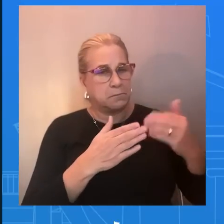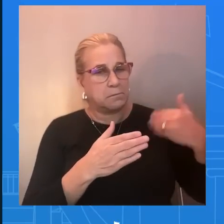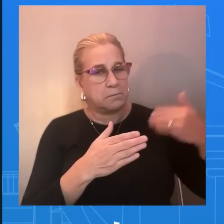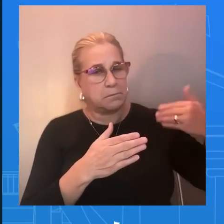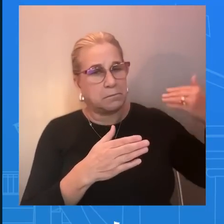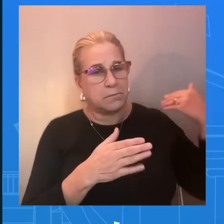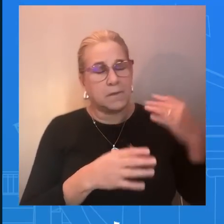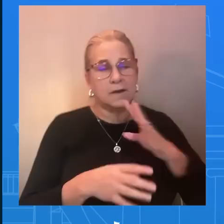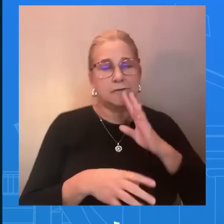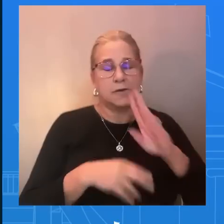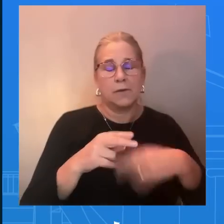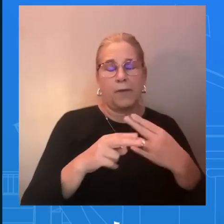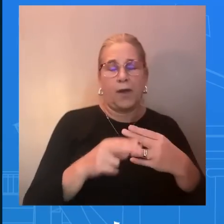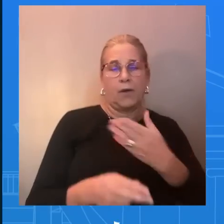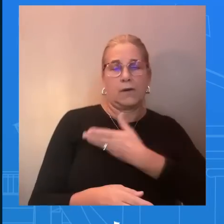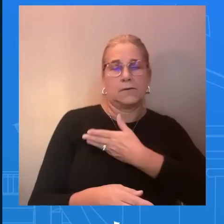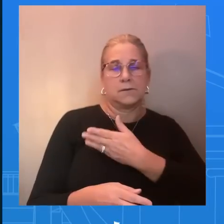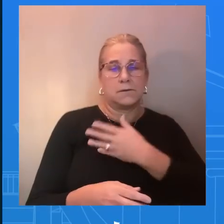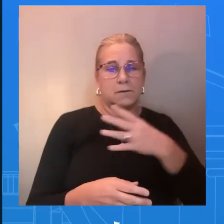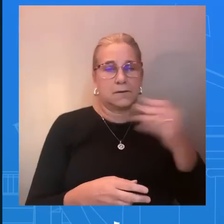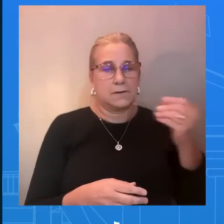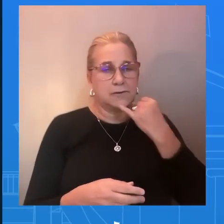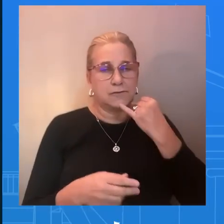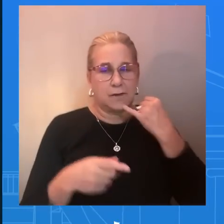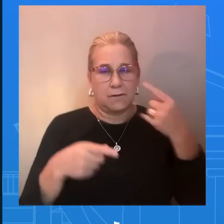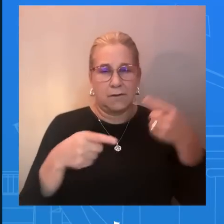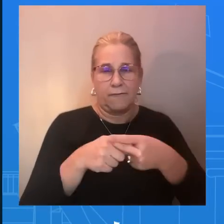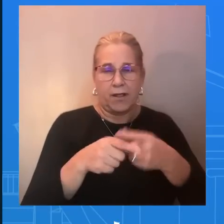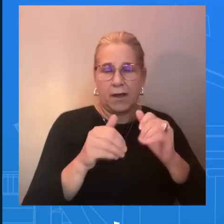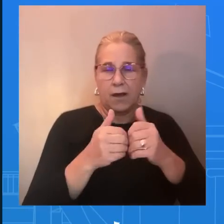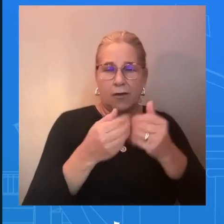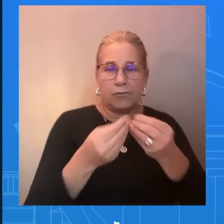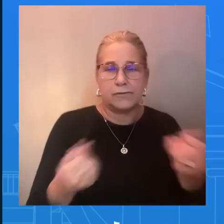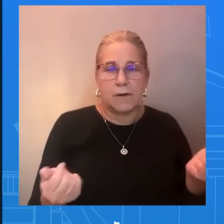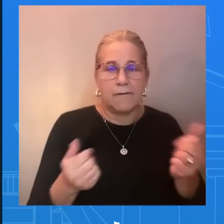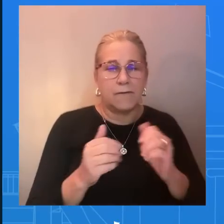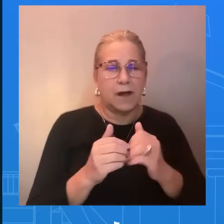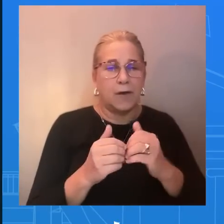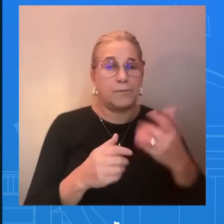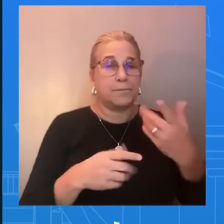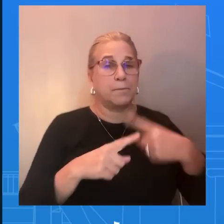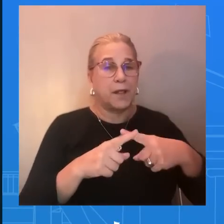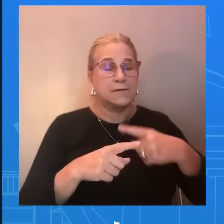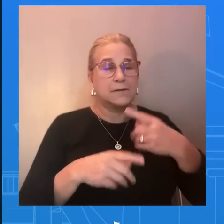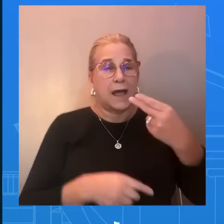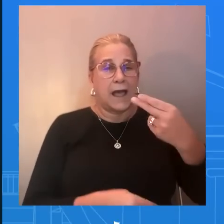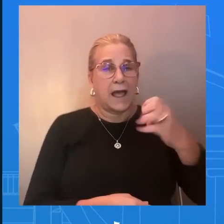And so, we’re going to reaffirm -- what -- what you -- what you’re going to see from this trip that the secretary is --